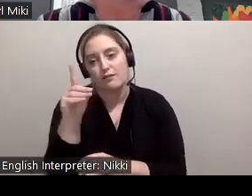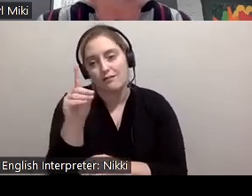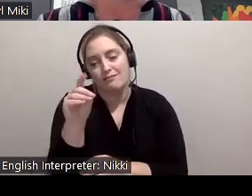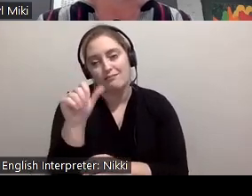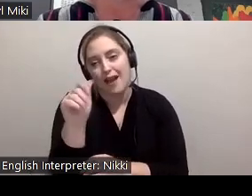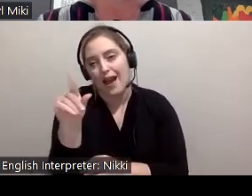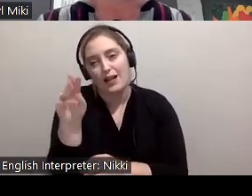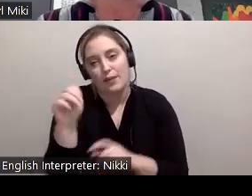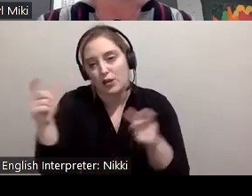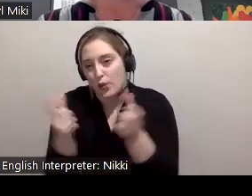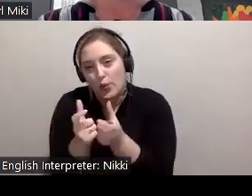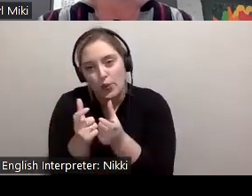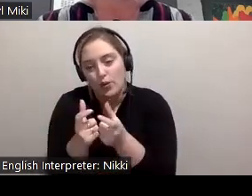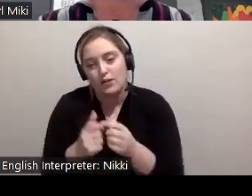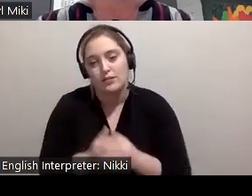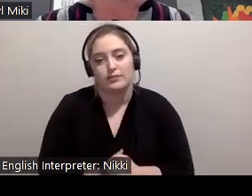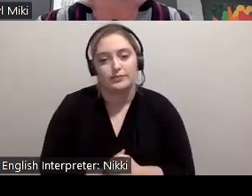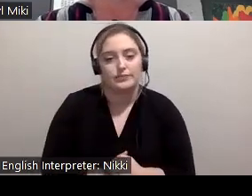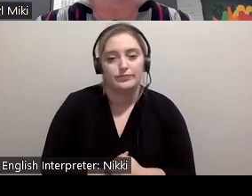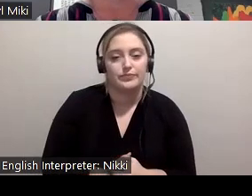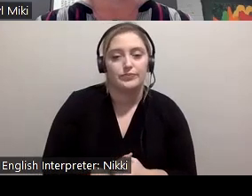You also have to have been delivering arts and cultural